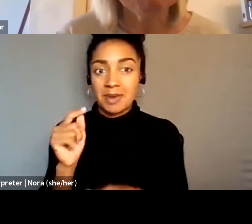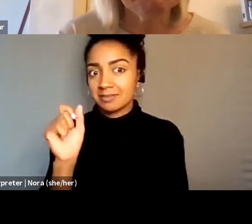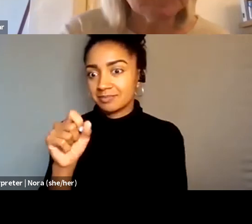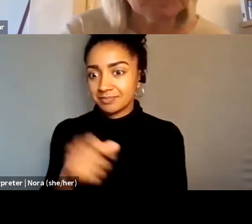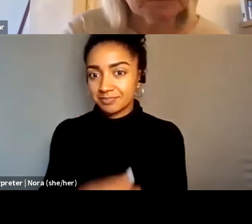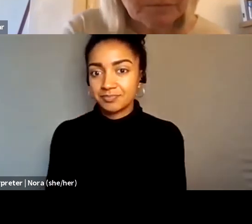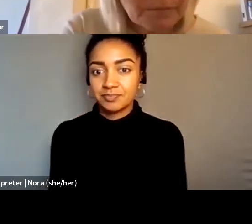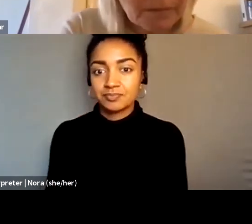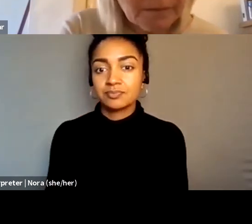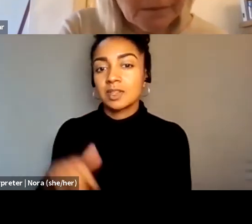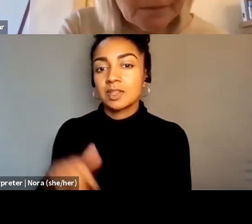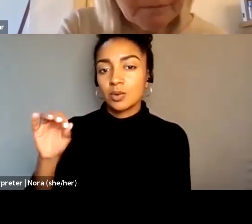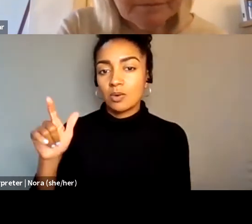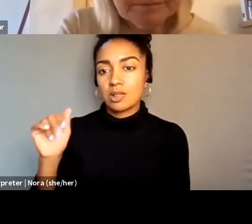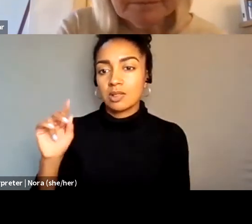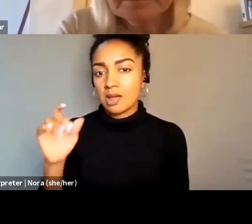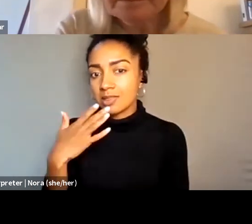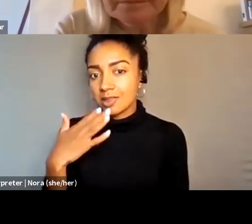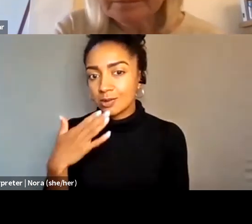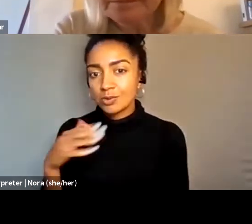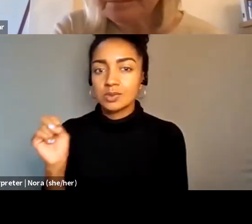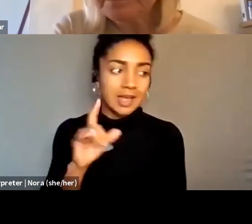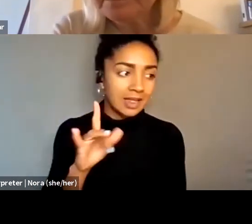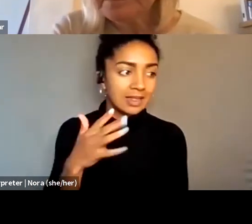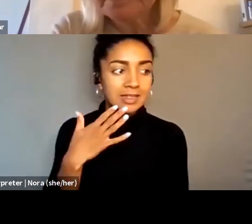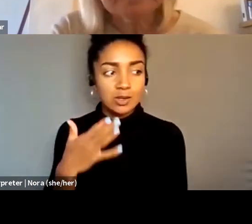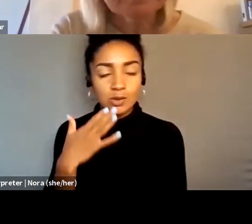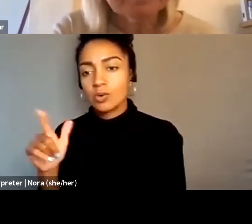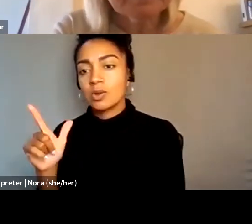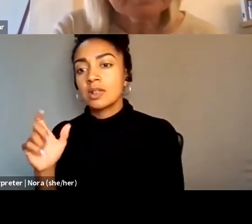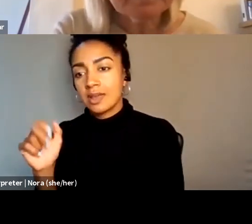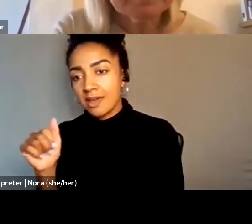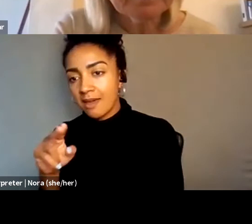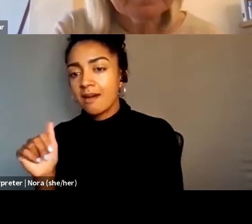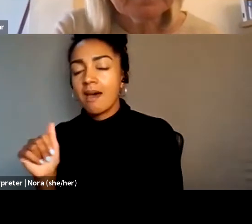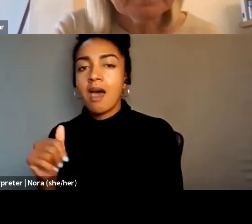Thank you, Sally and Leanna very clear responses to complex questions.